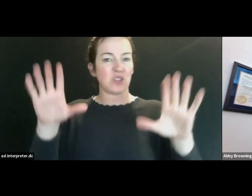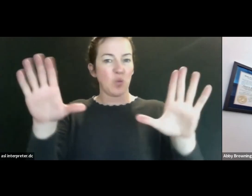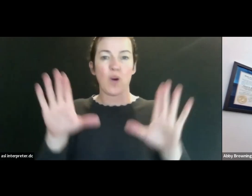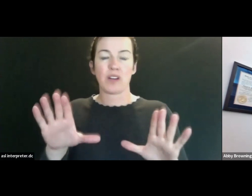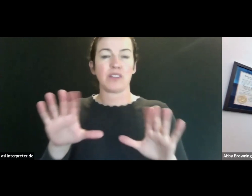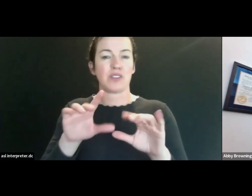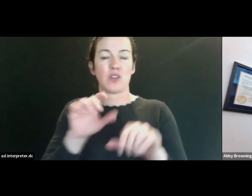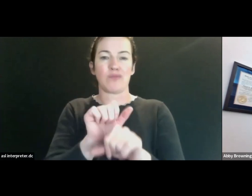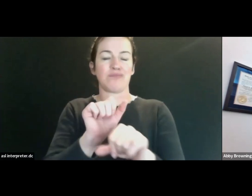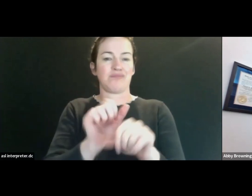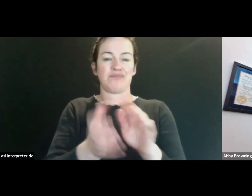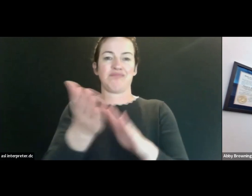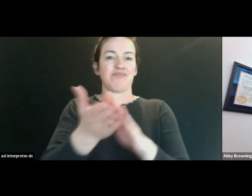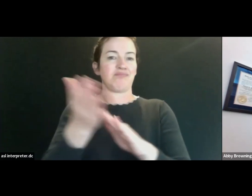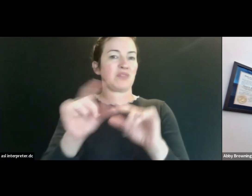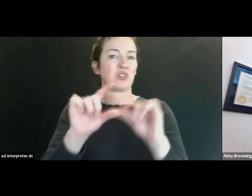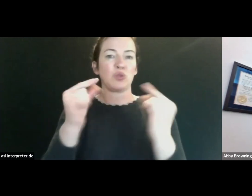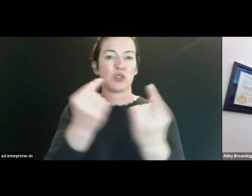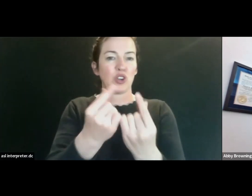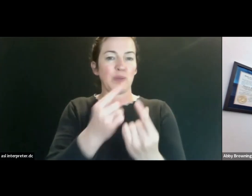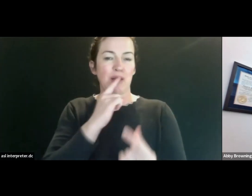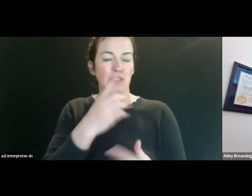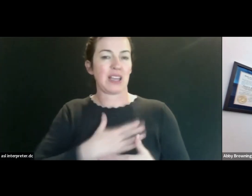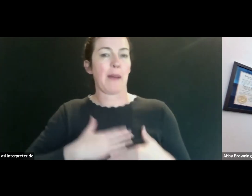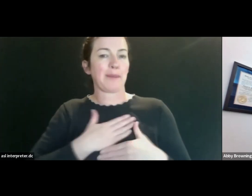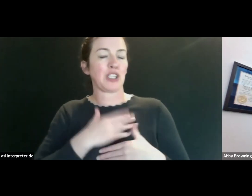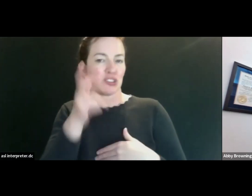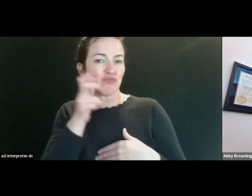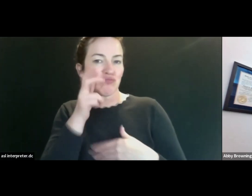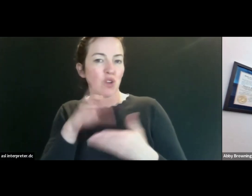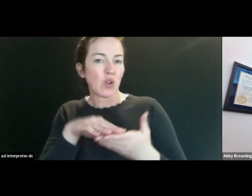group, and I'm really appreciative of what I learn. And I look forward to watching the